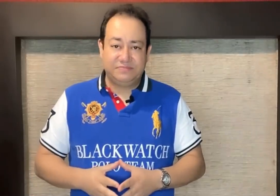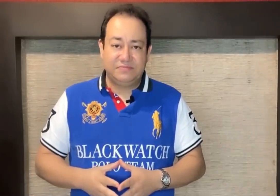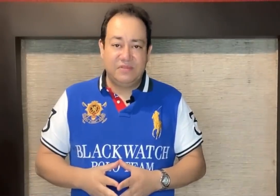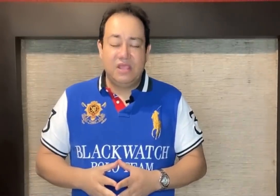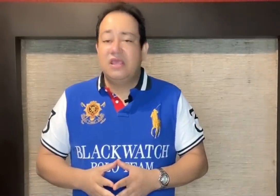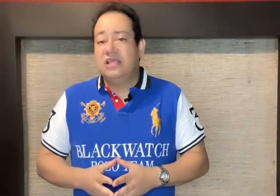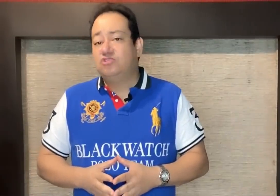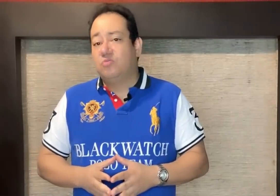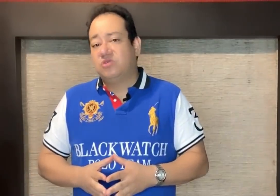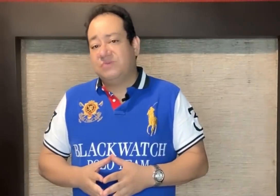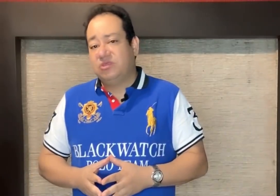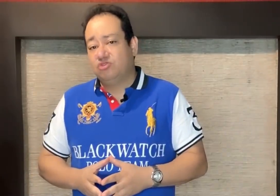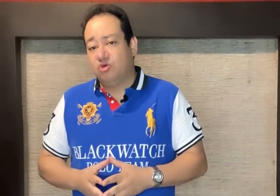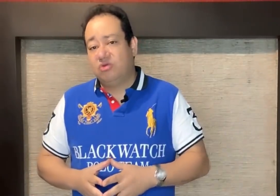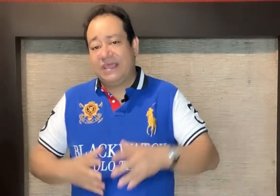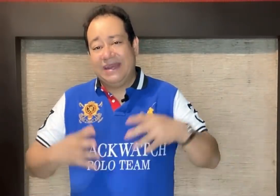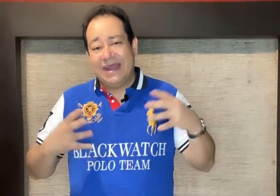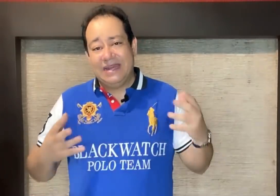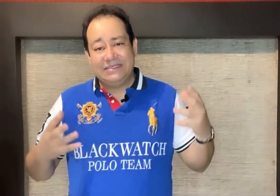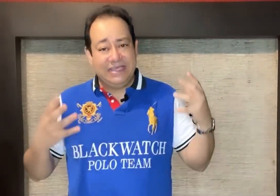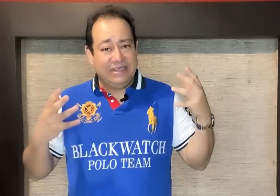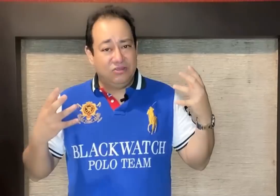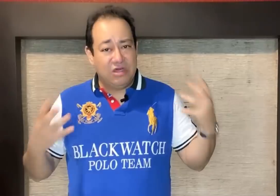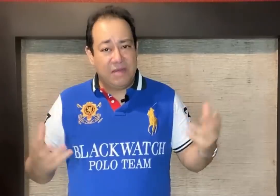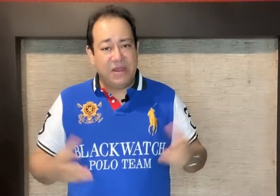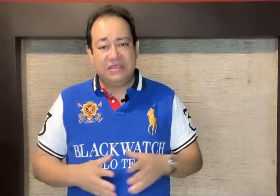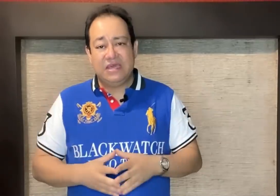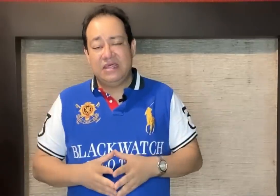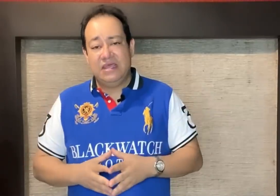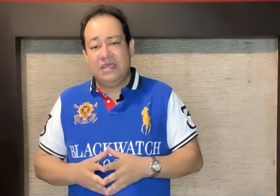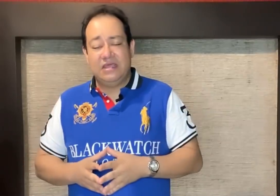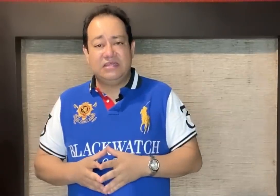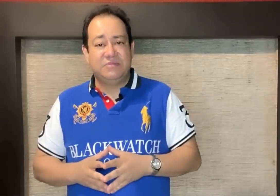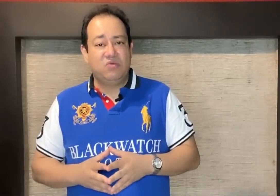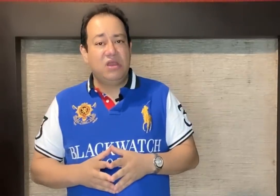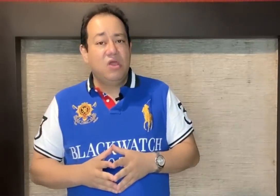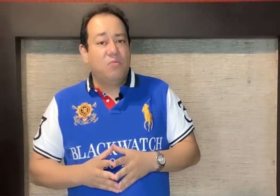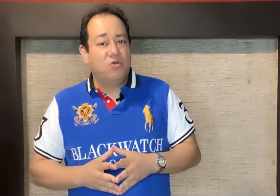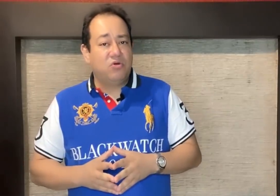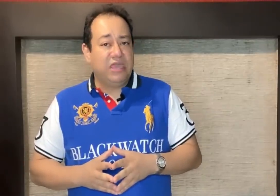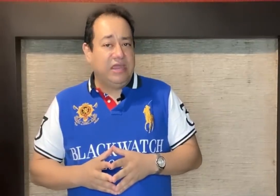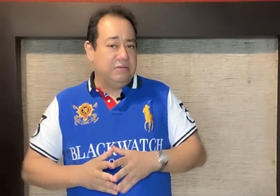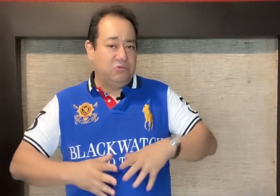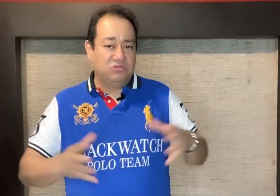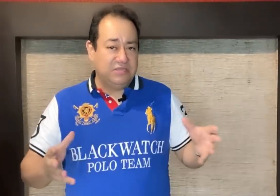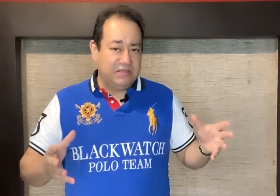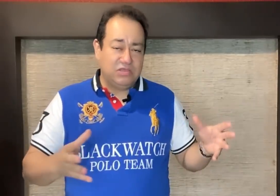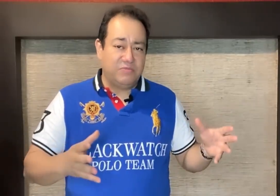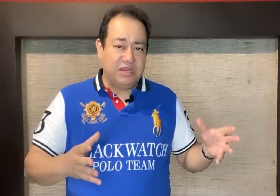these behaviors are general in all the talk of andrés manuel so